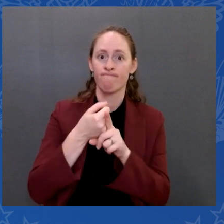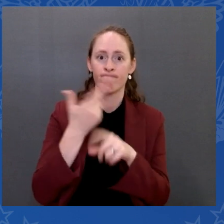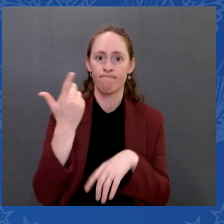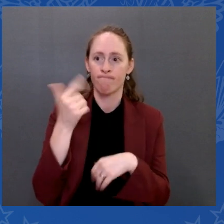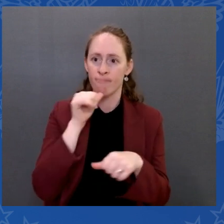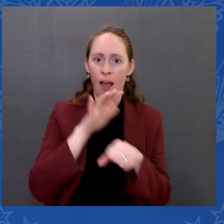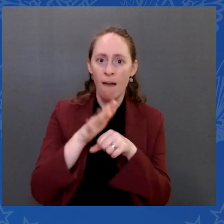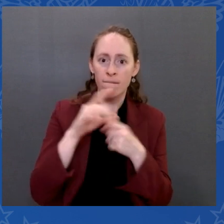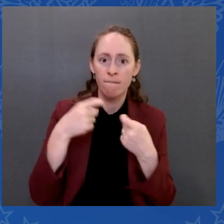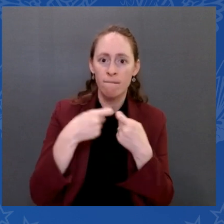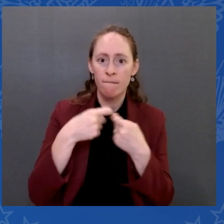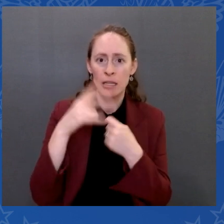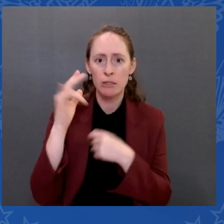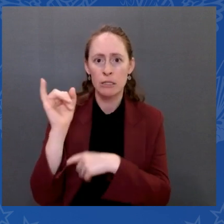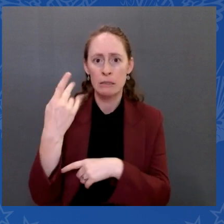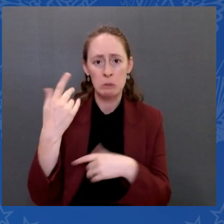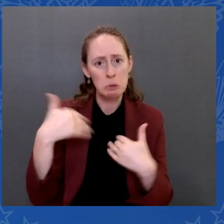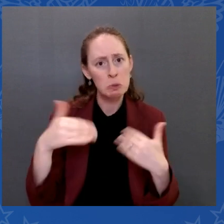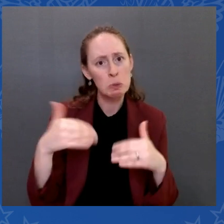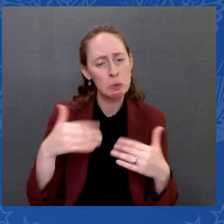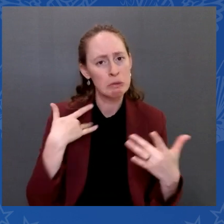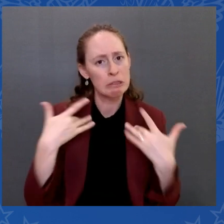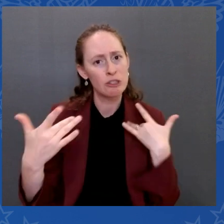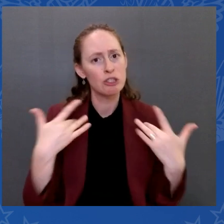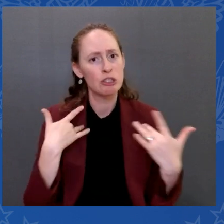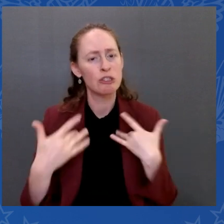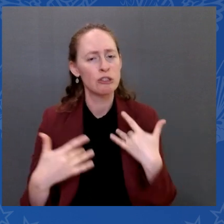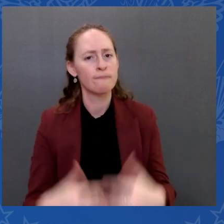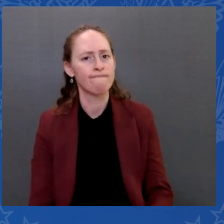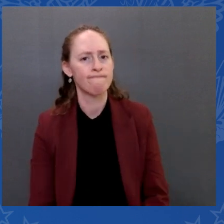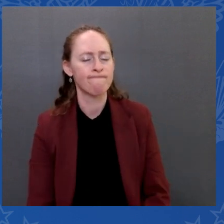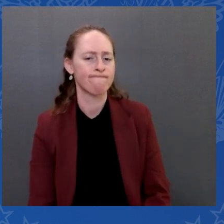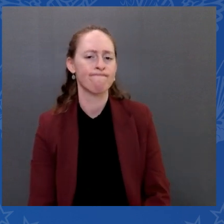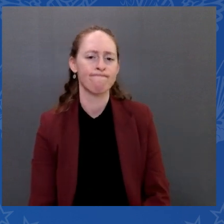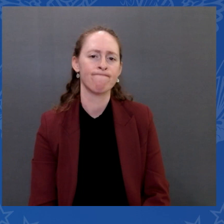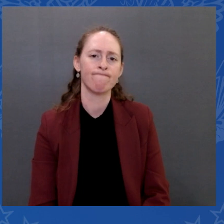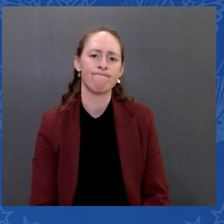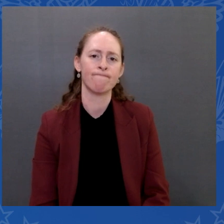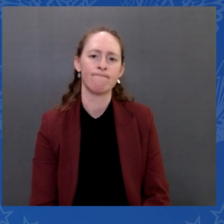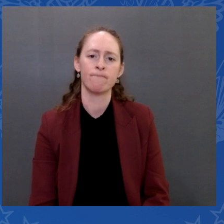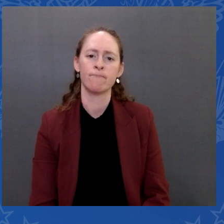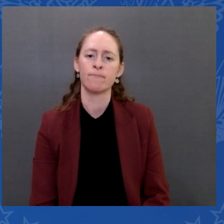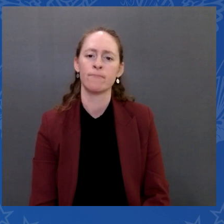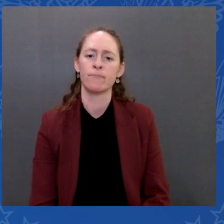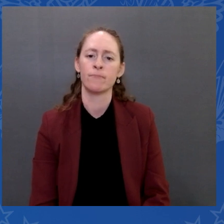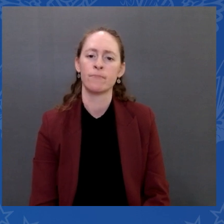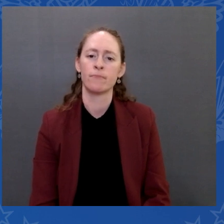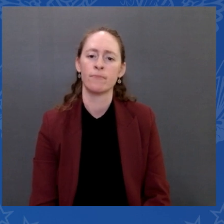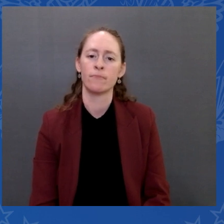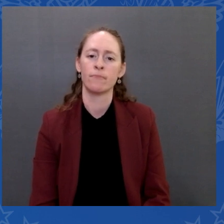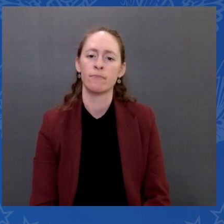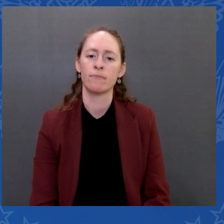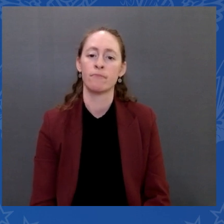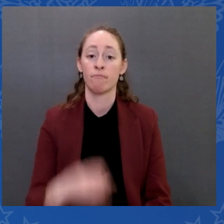that are larger and are much more efficient on energy -- are the ones that are, you know, the most -- in most critical,